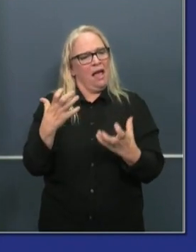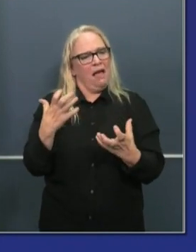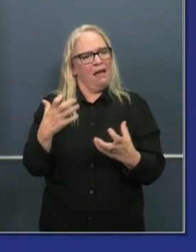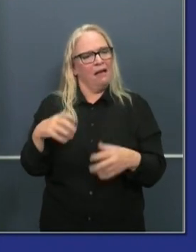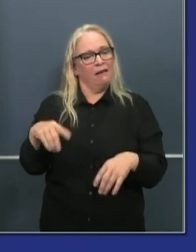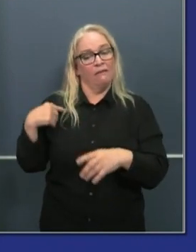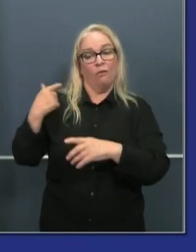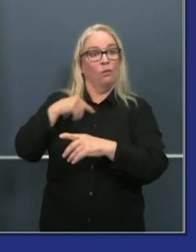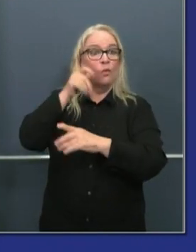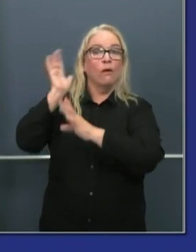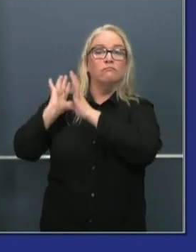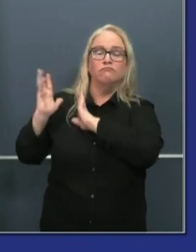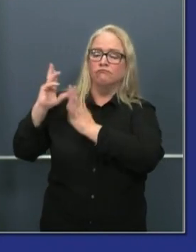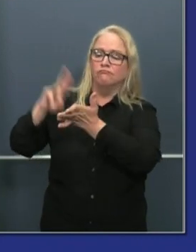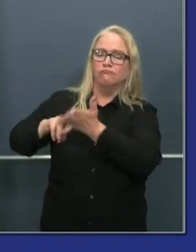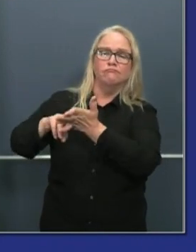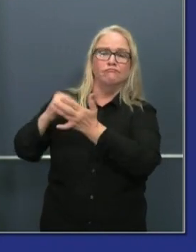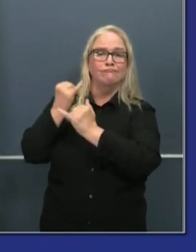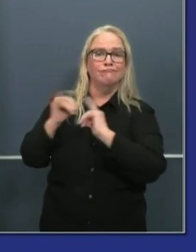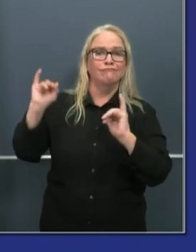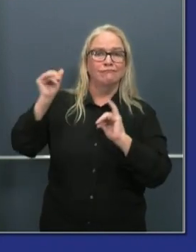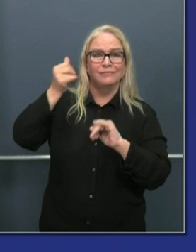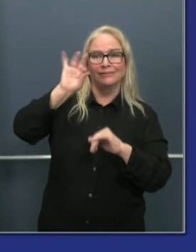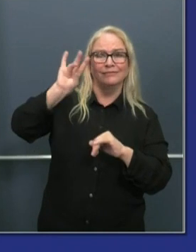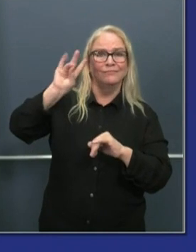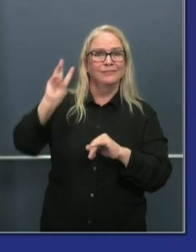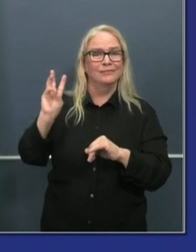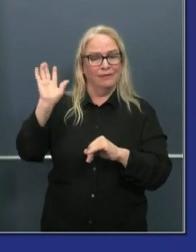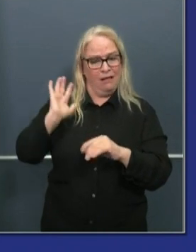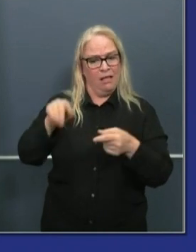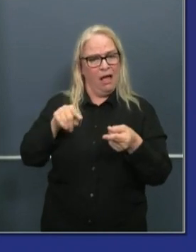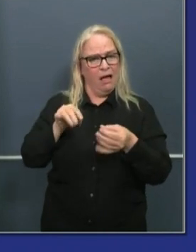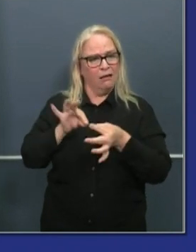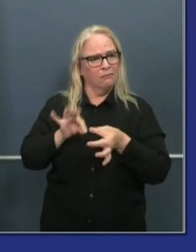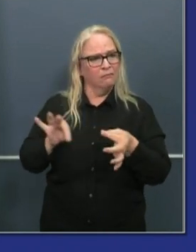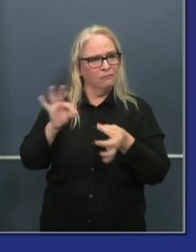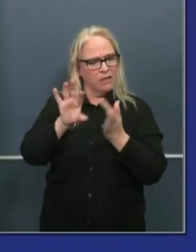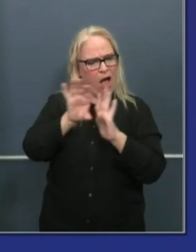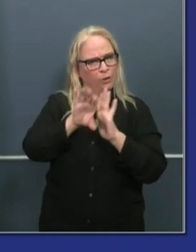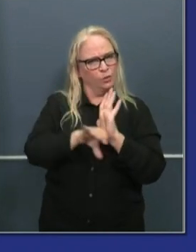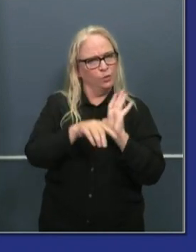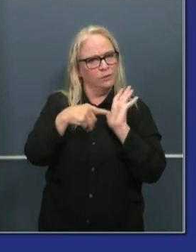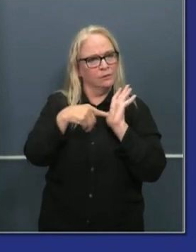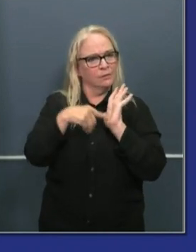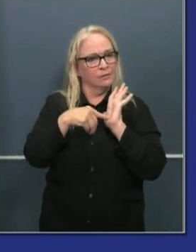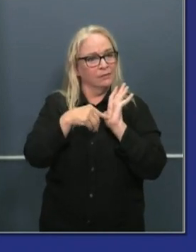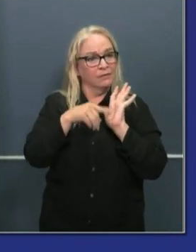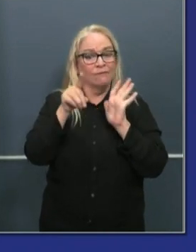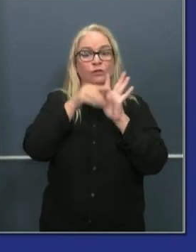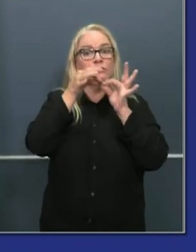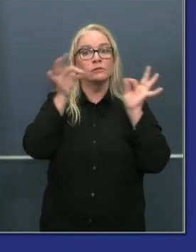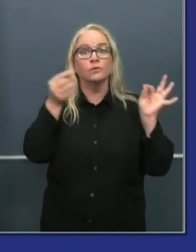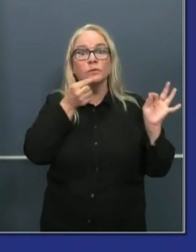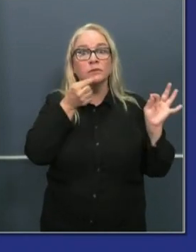PROCESS. IN THIS COMMUNITY, THE ONE WE ARE TRYING TO BUILD. IF THERE IS ANY SPIRIT ON THIS FOURTH OF JULY HOLIDAY WEEKEND, IT IS THE SPIRIT OF THOSE THAT SIGNED THAT DECLARATION AND